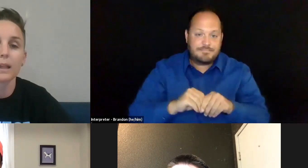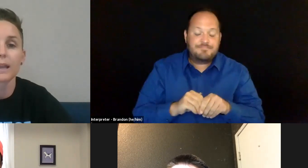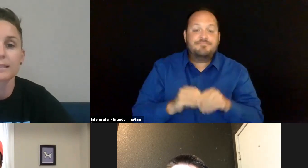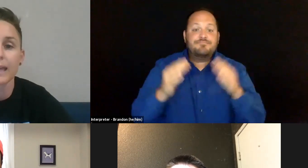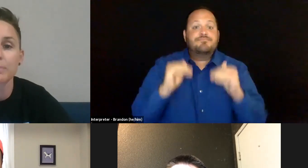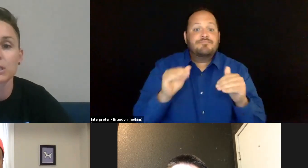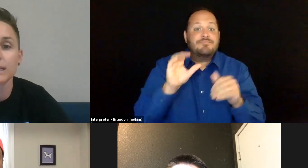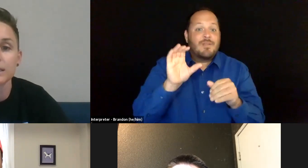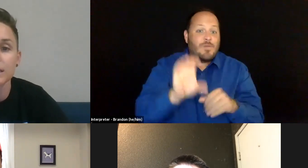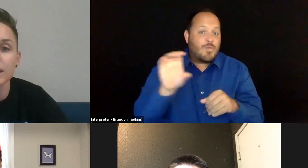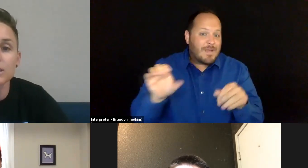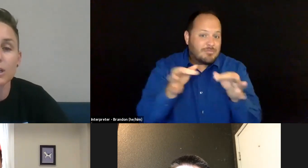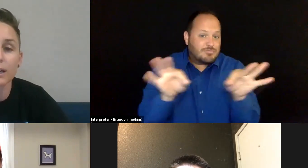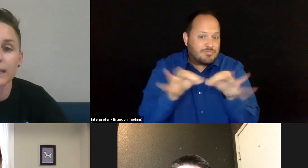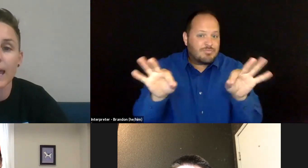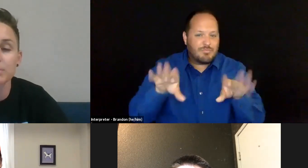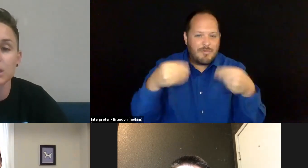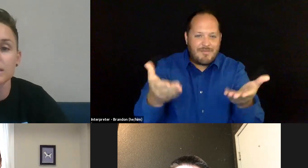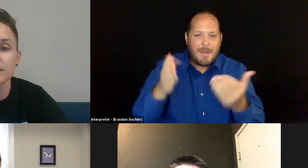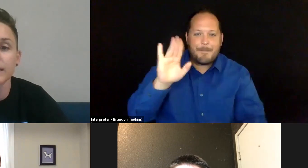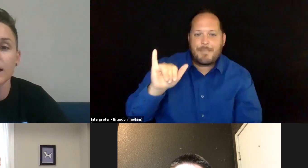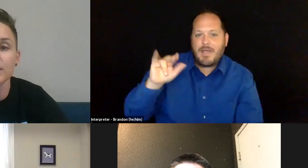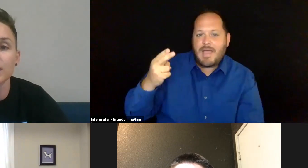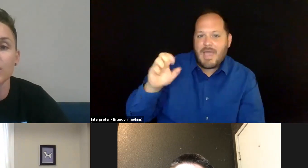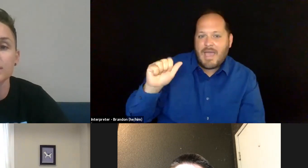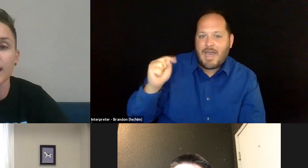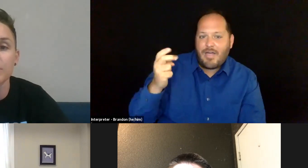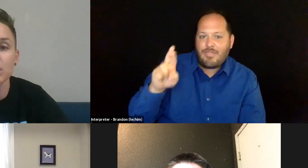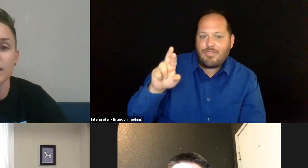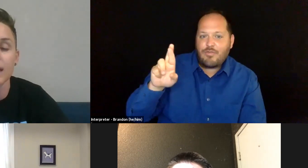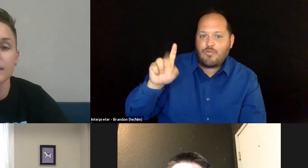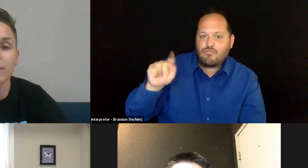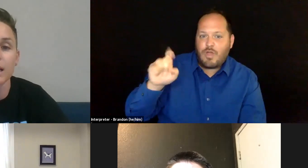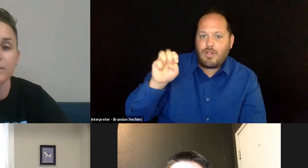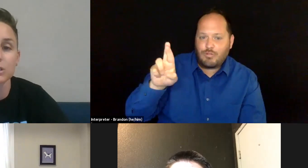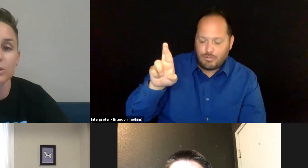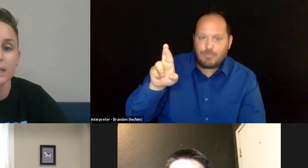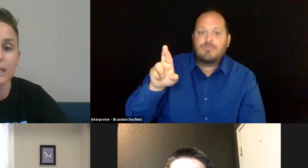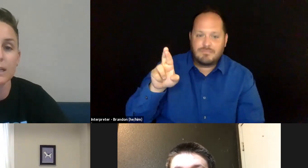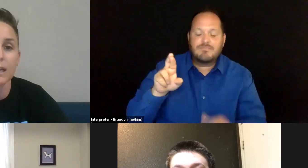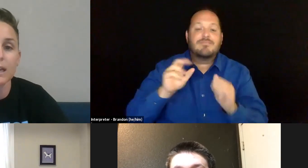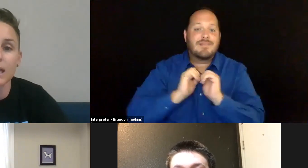let us know by the chat or Q&A. A survey about your experience will open automatically.